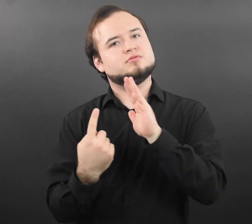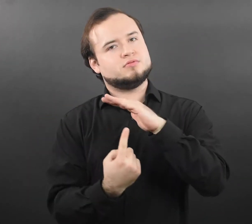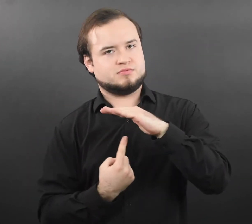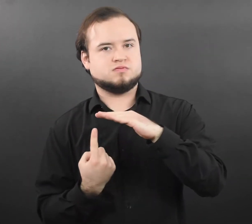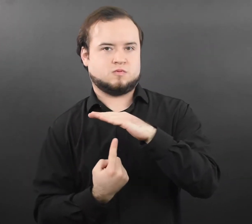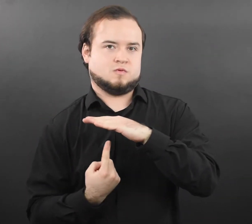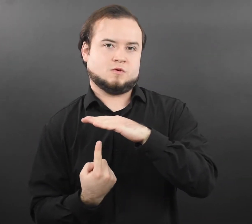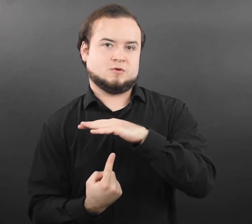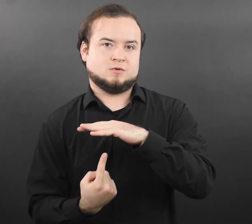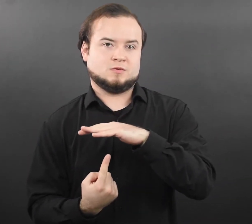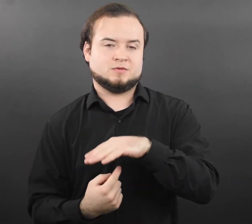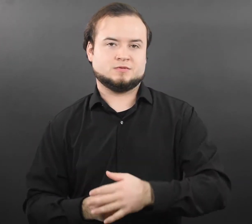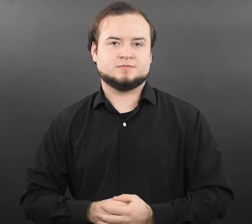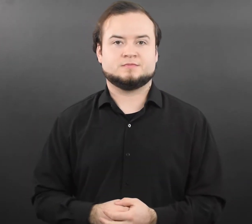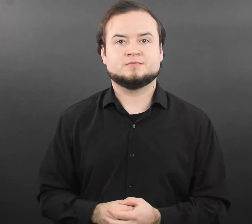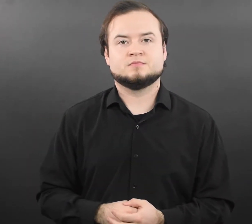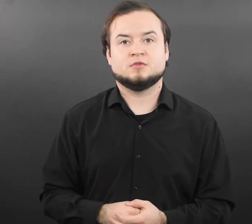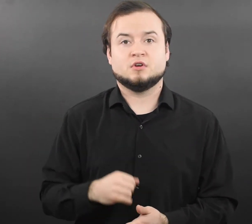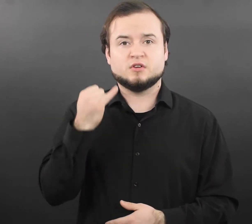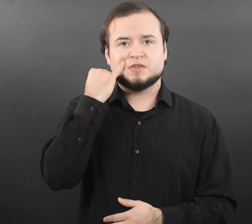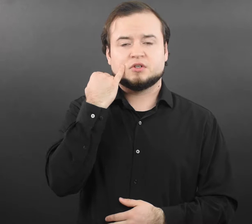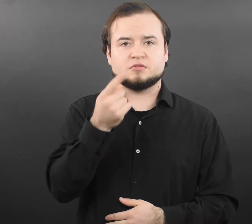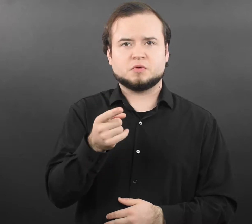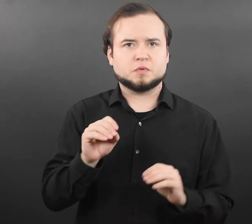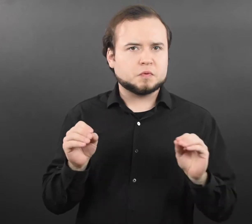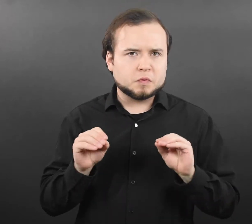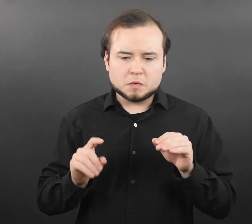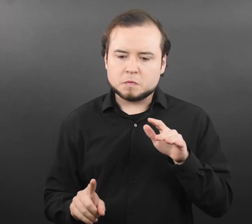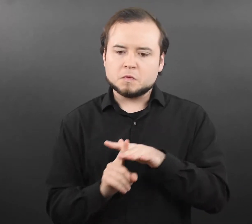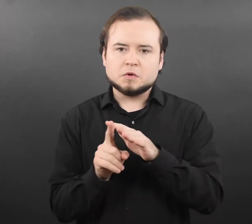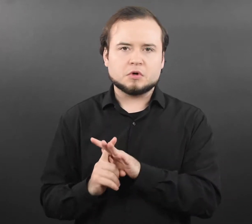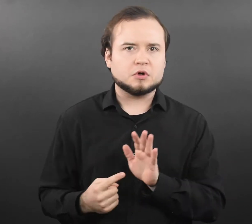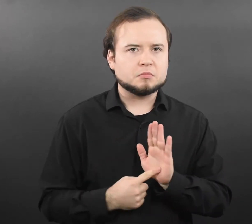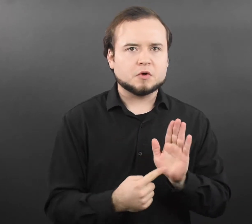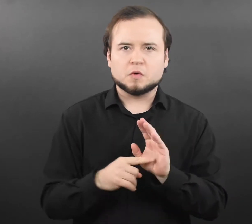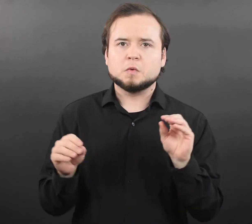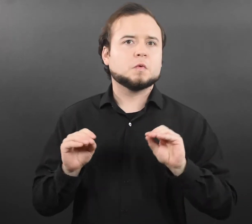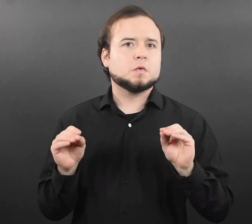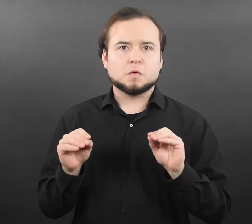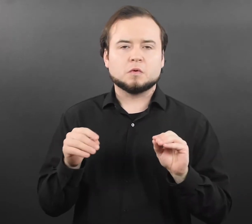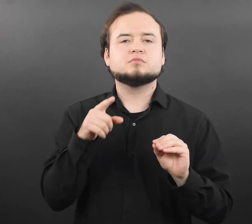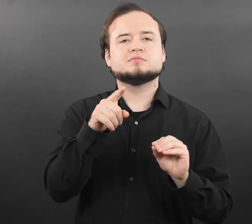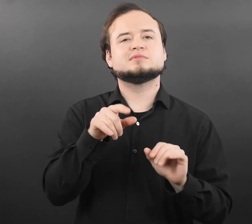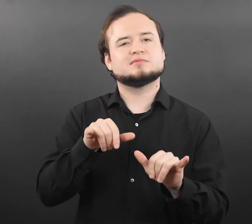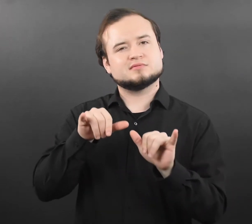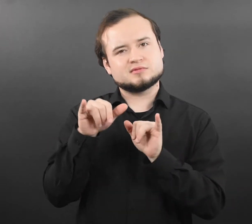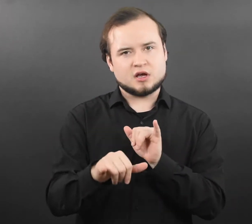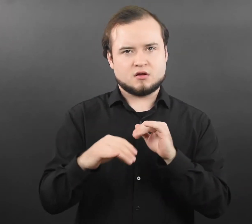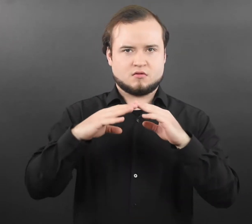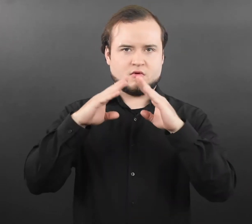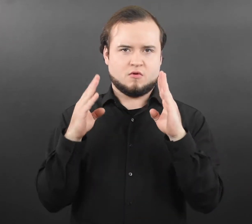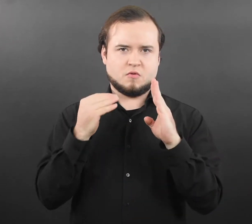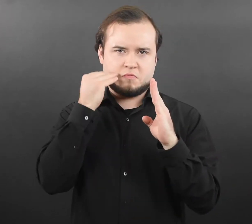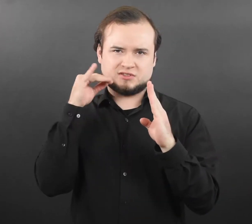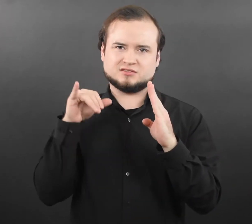If you do not have symptoms, stay home for five days after the date you got tested,